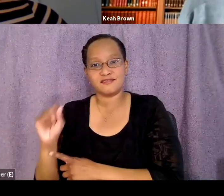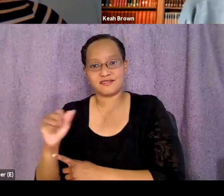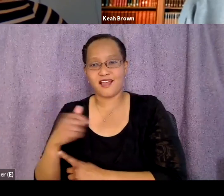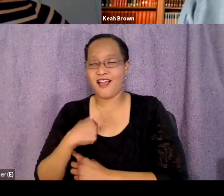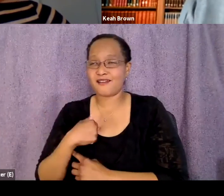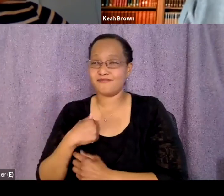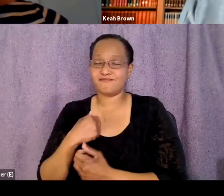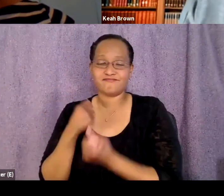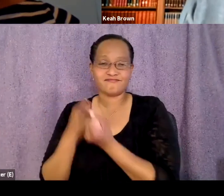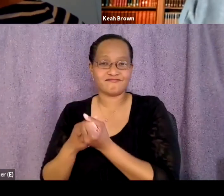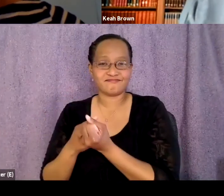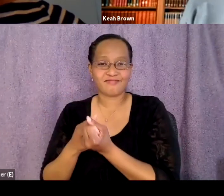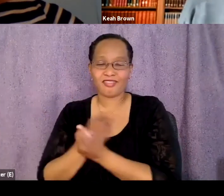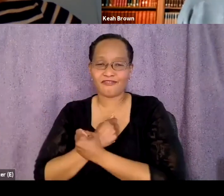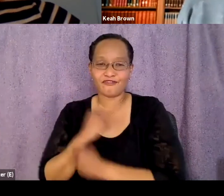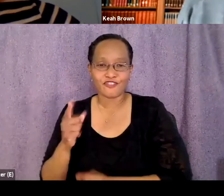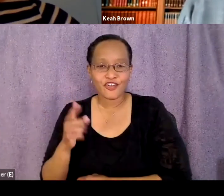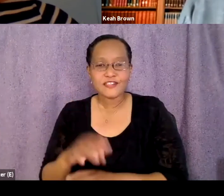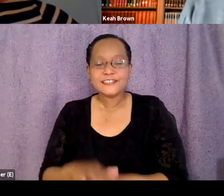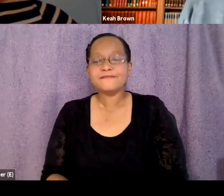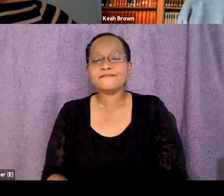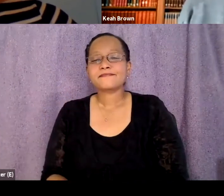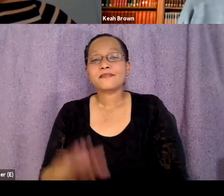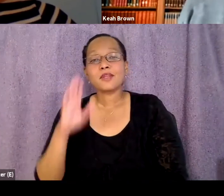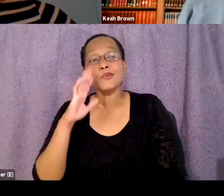it, I would I would talk about you know.